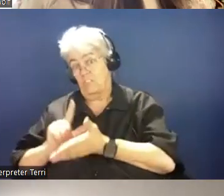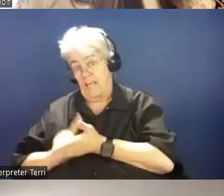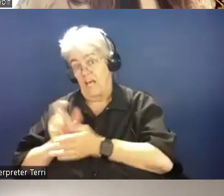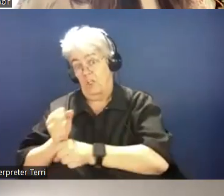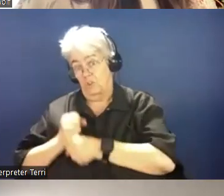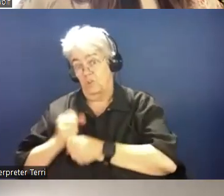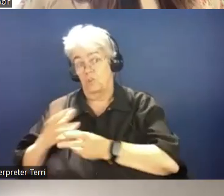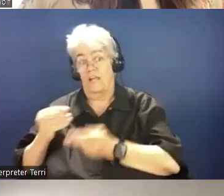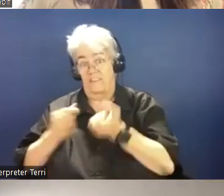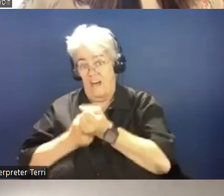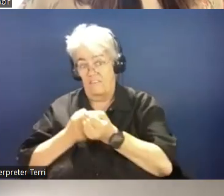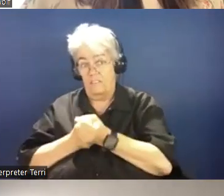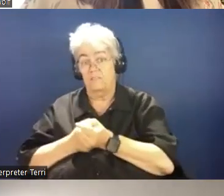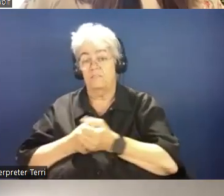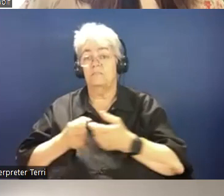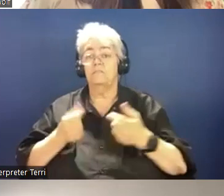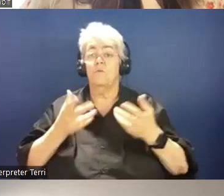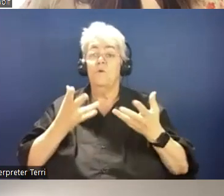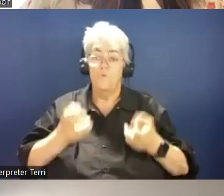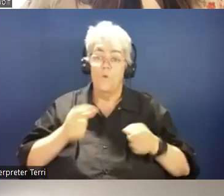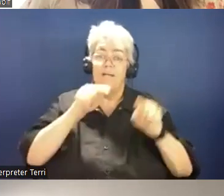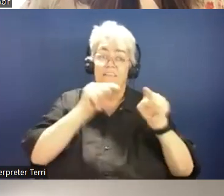is to move these cases out of municipal court.